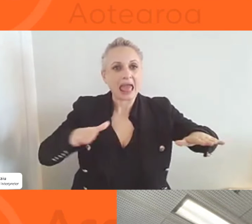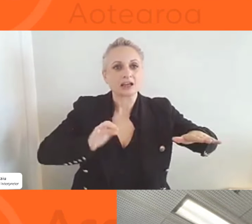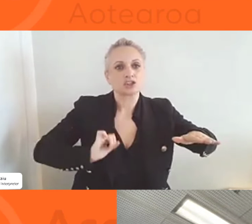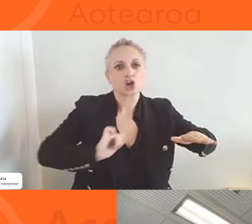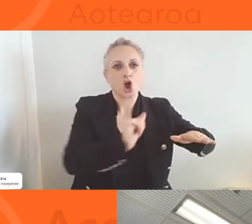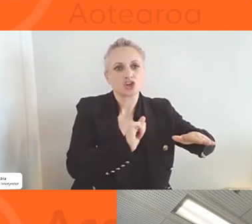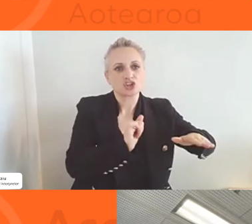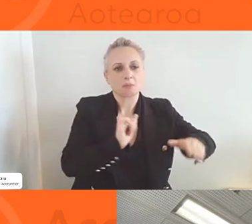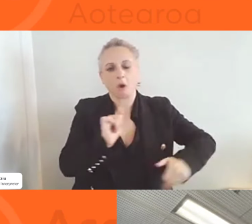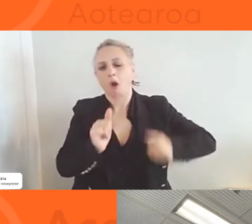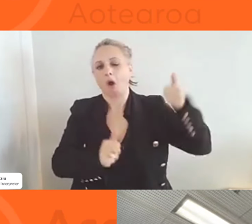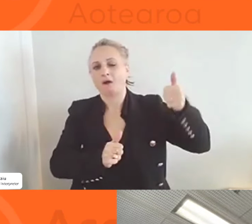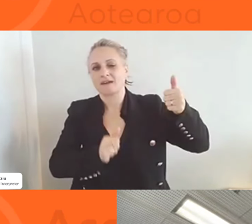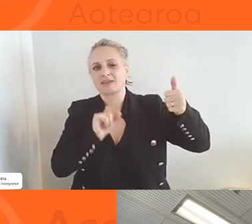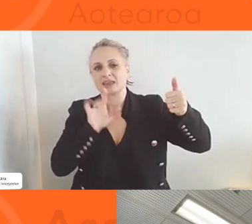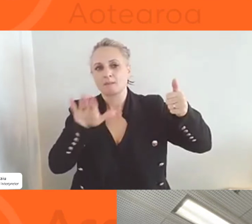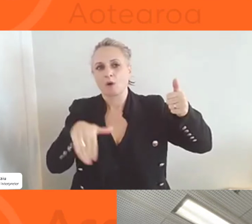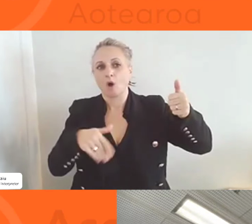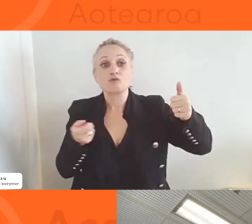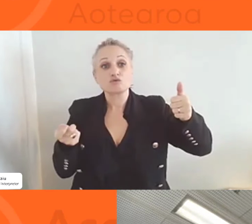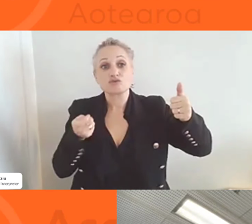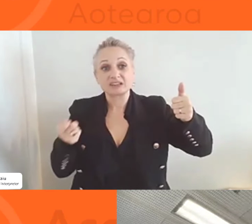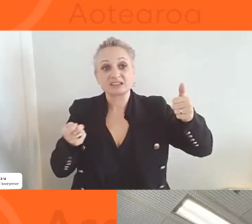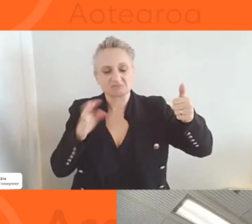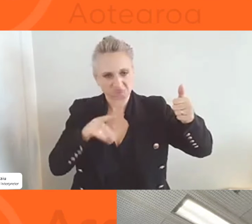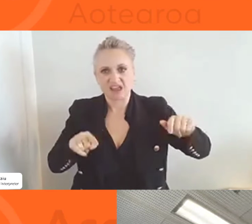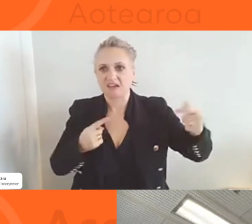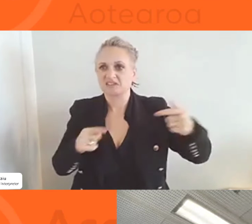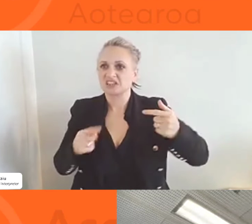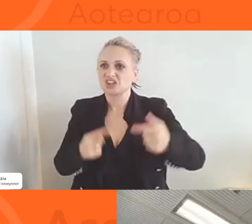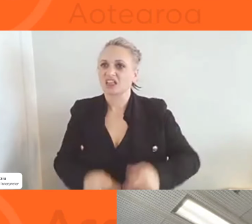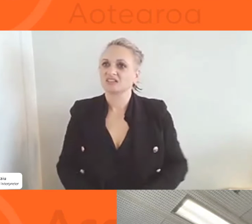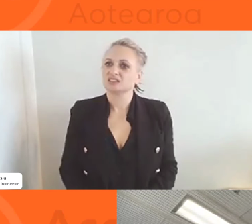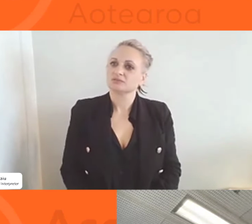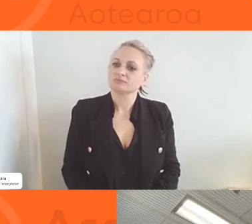of things we need to challenge. I guess also, I was on the old